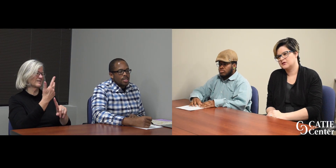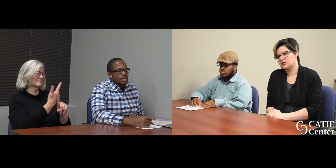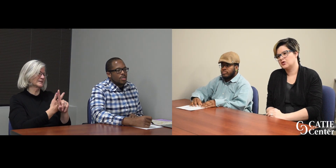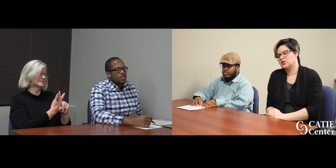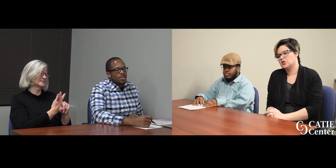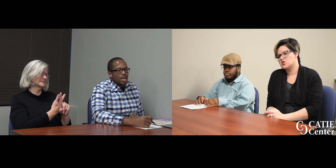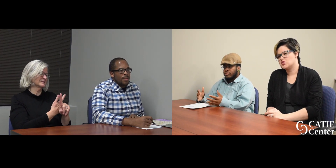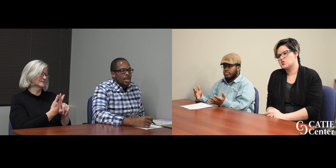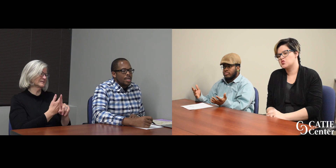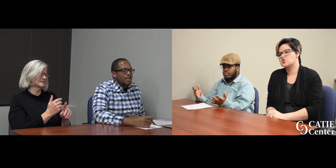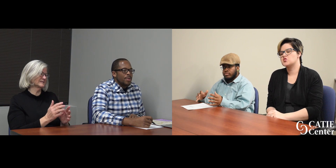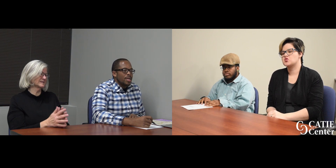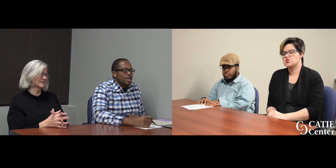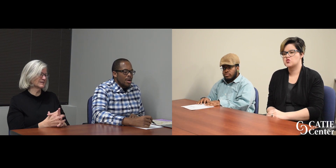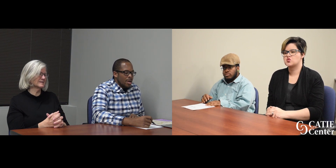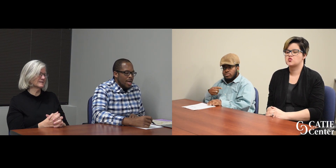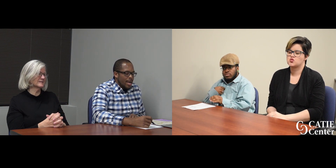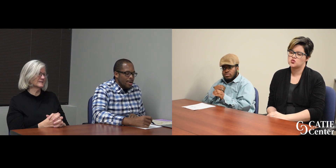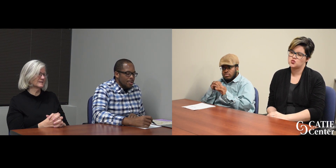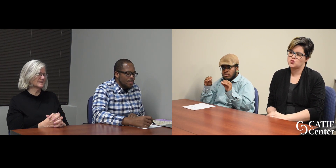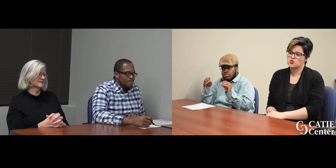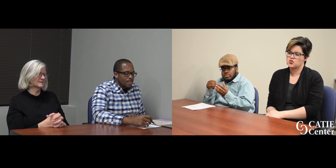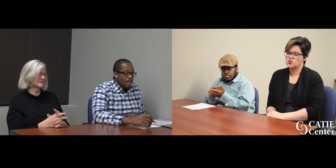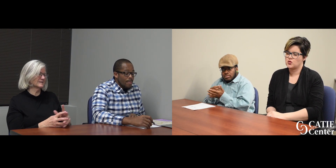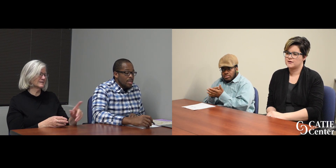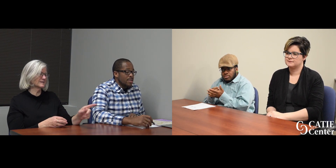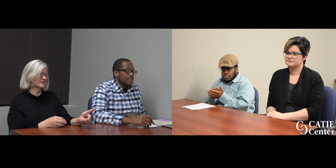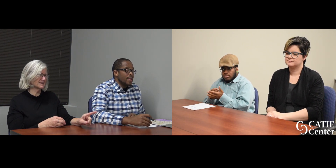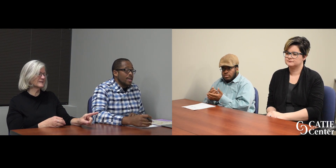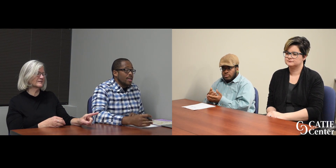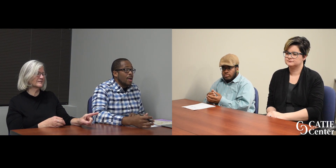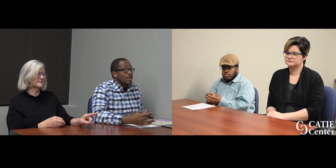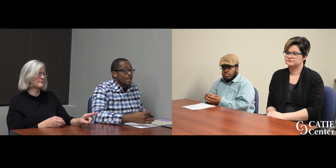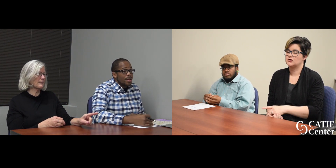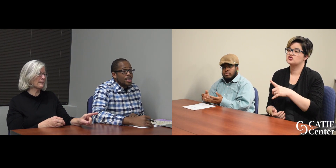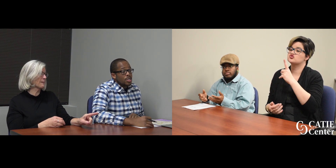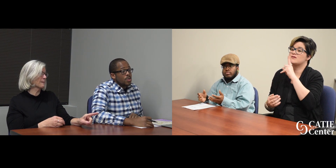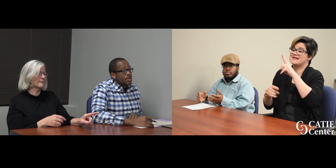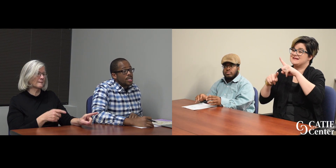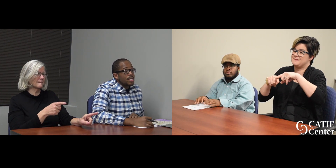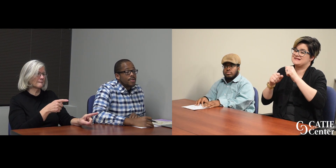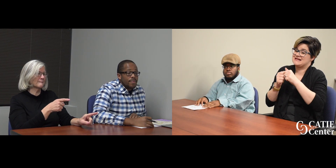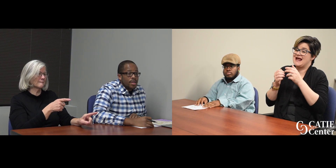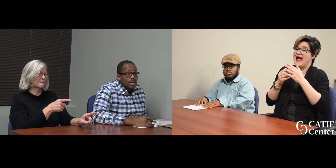and that's a general timeline depending on how many applications we receive.